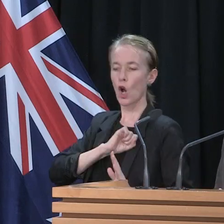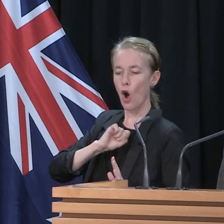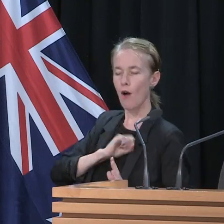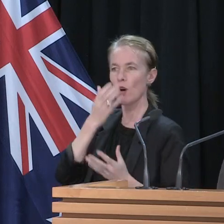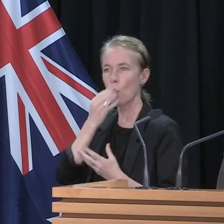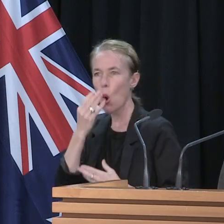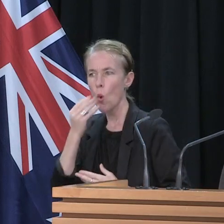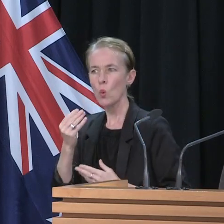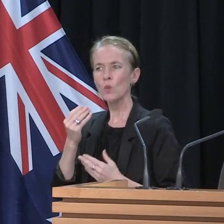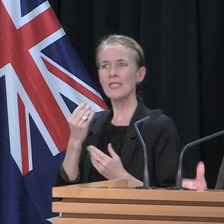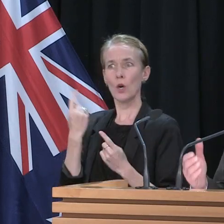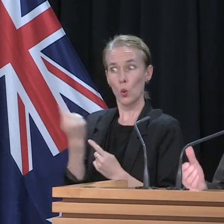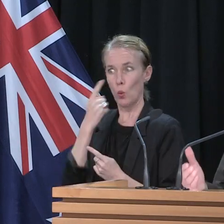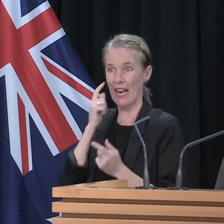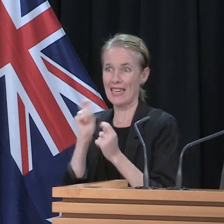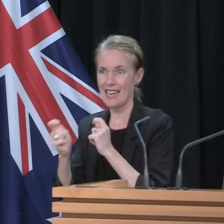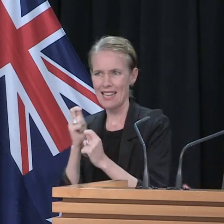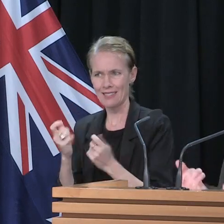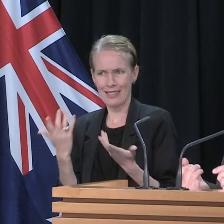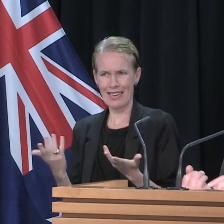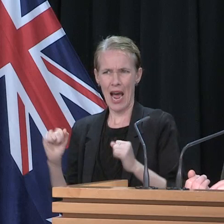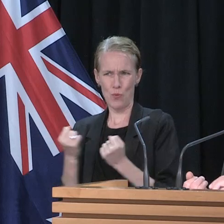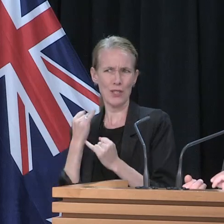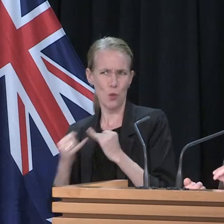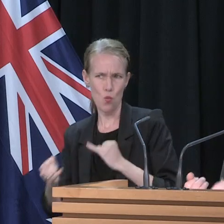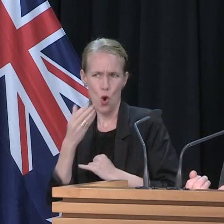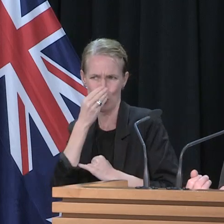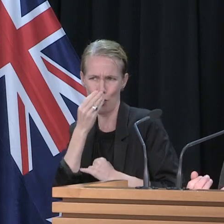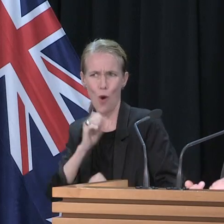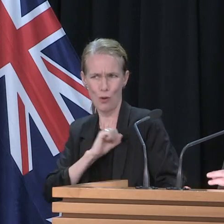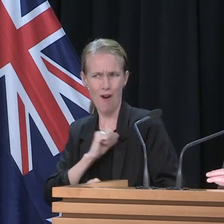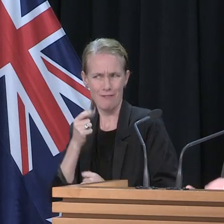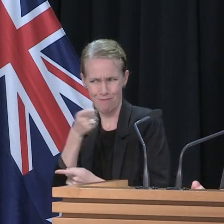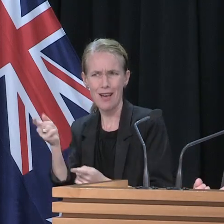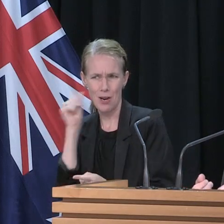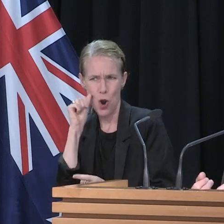symptoms in the community and as you will know, this time of year there are a lot of people